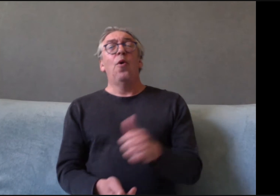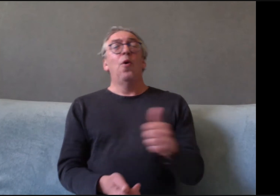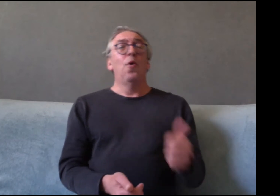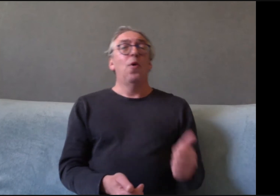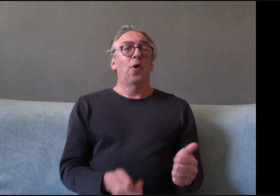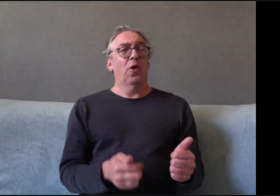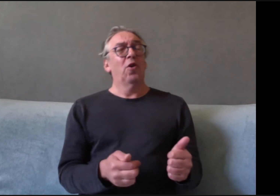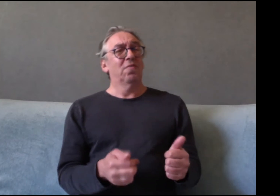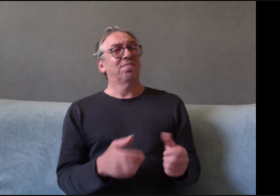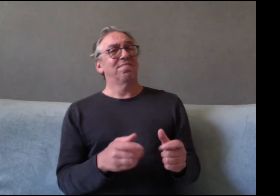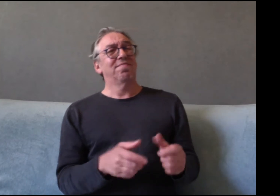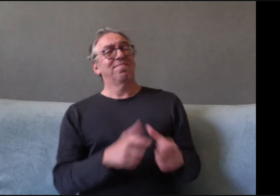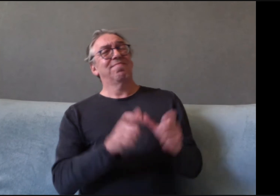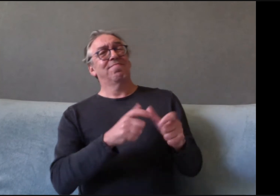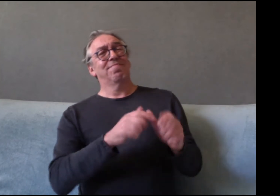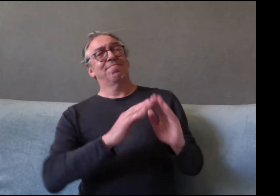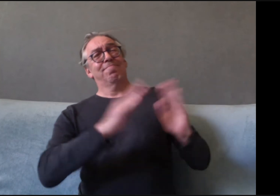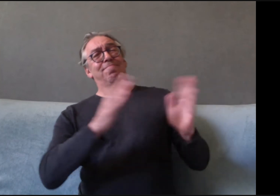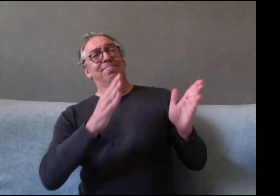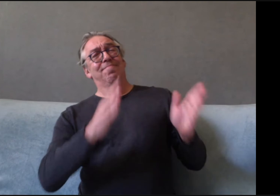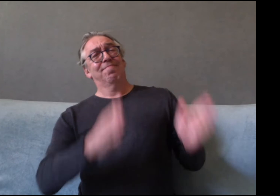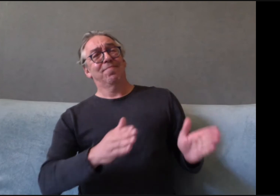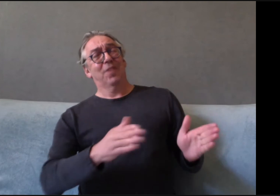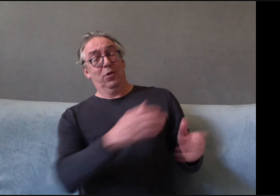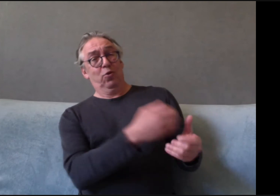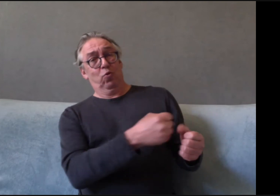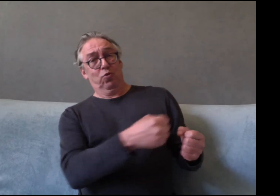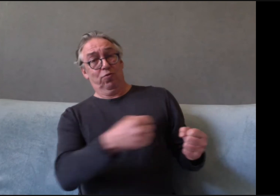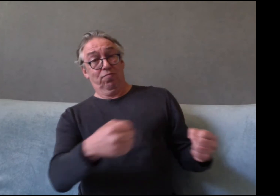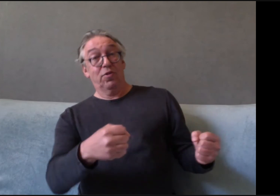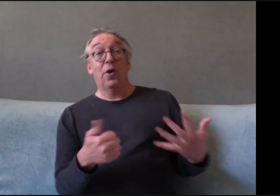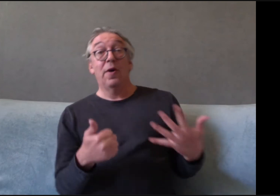There are 65 people...No.